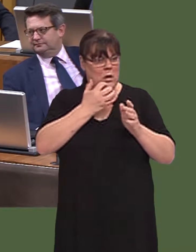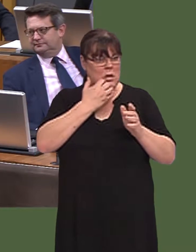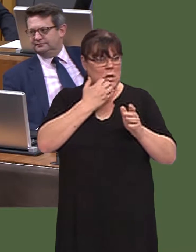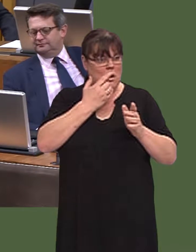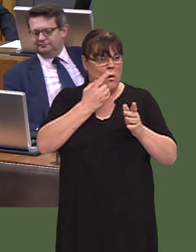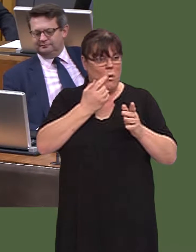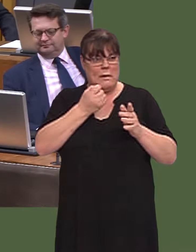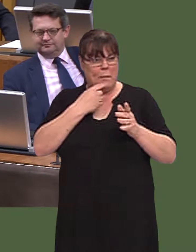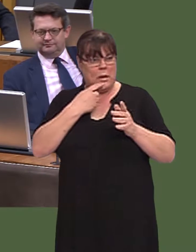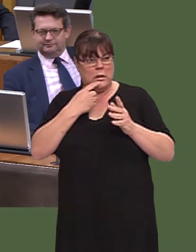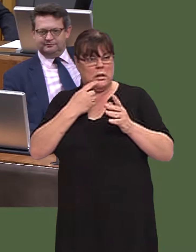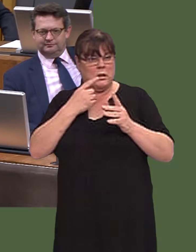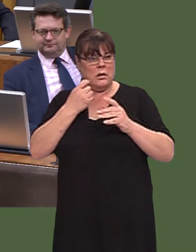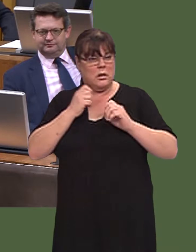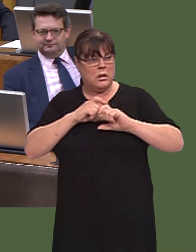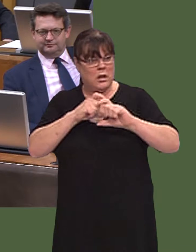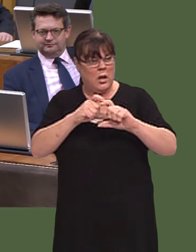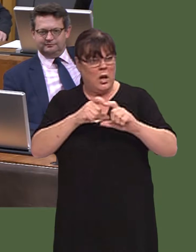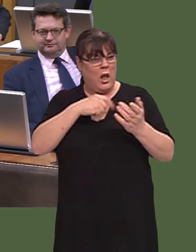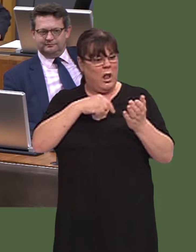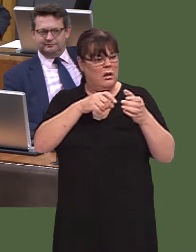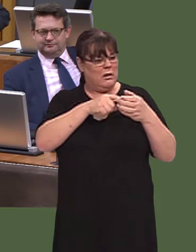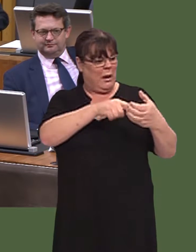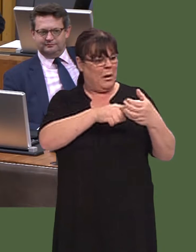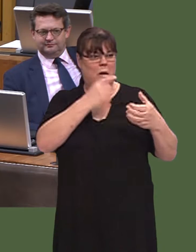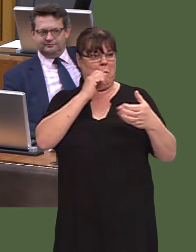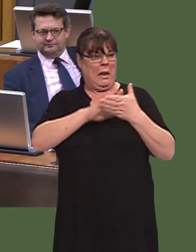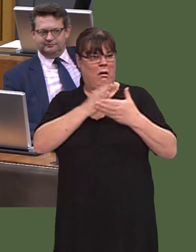with regard to a drug; a drug has been prescribed that is said to be addictive after three days.